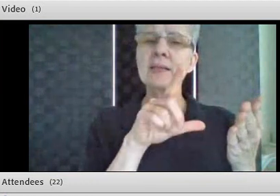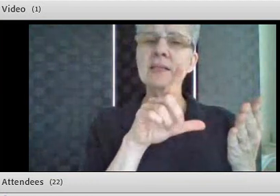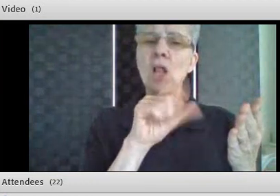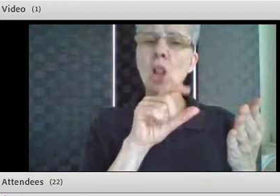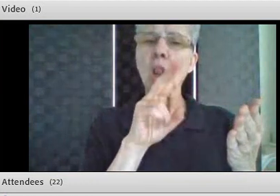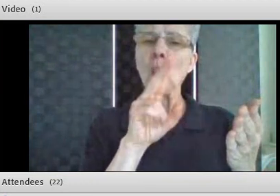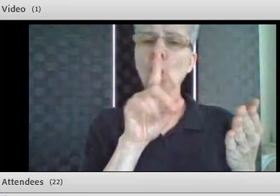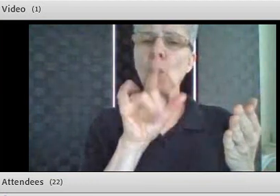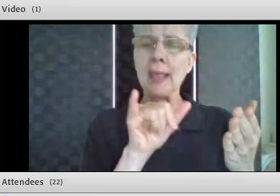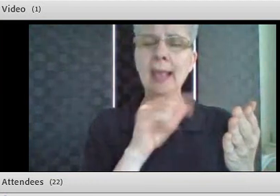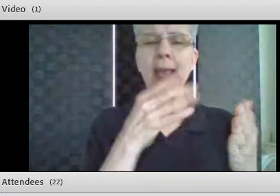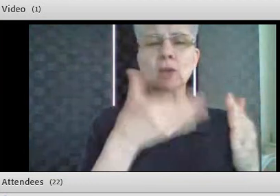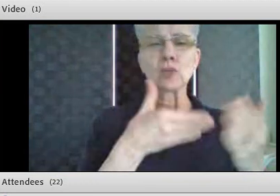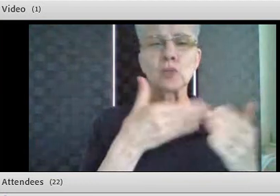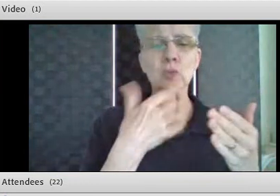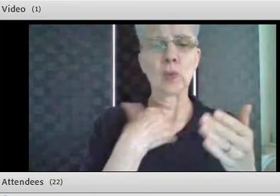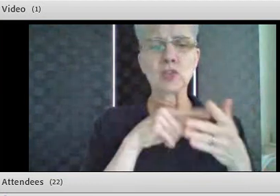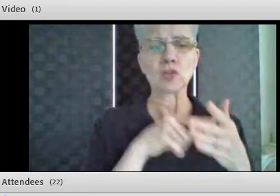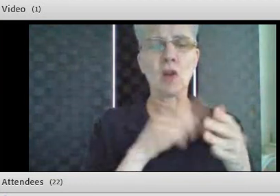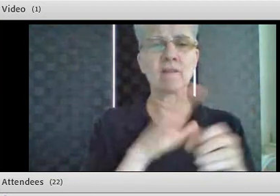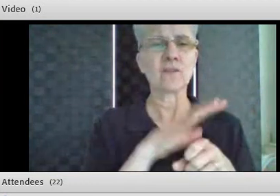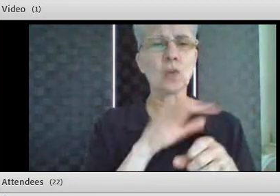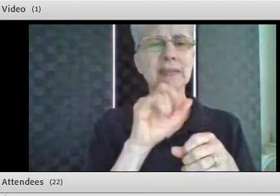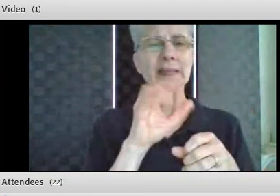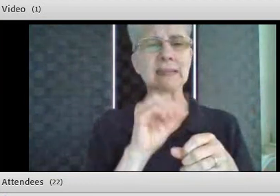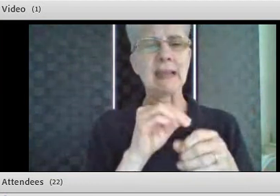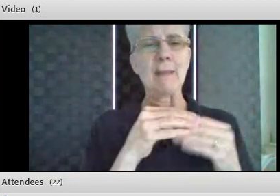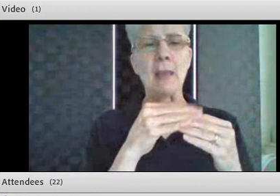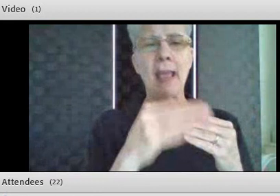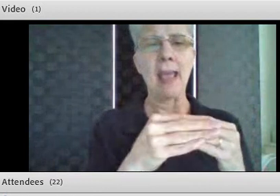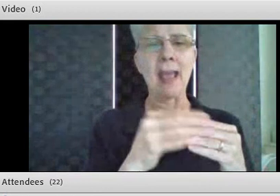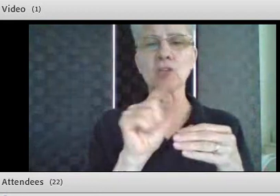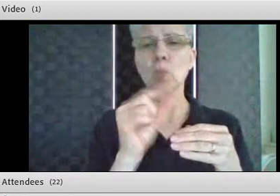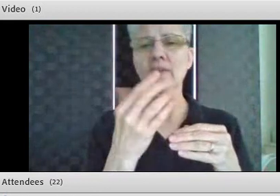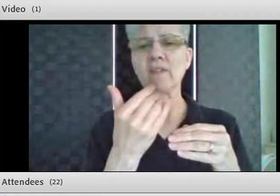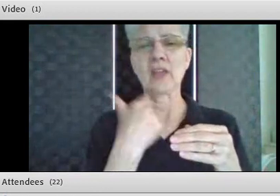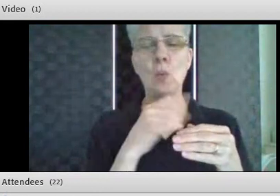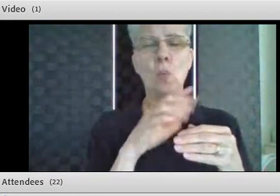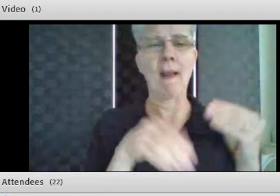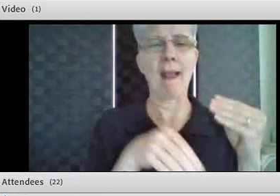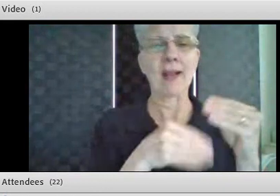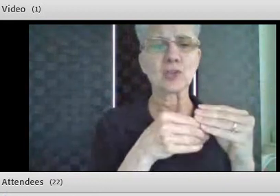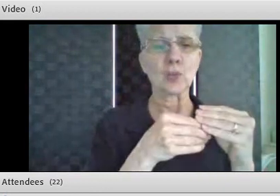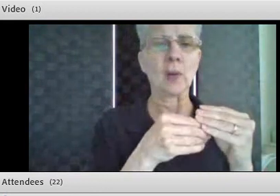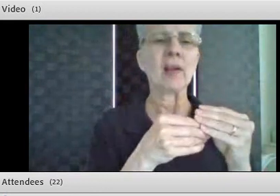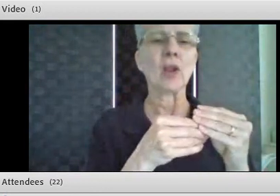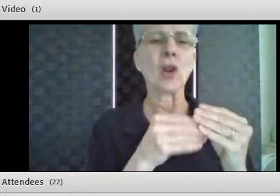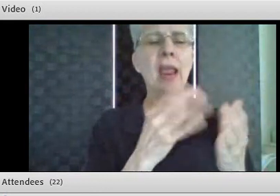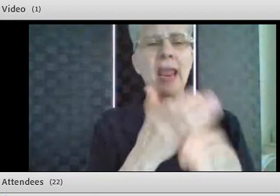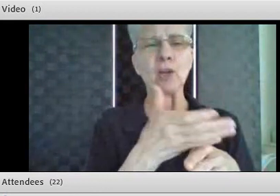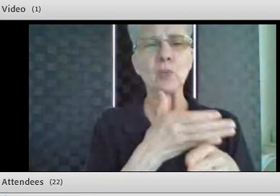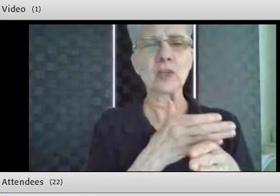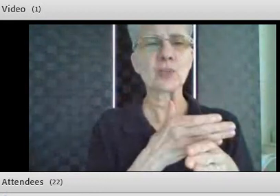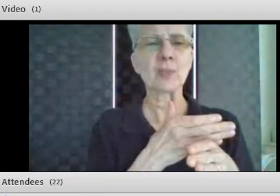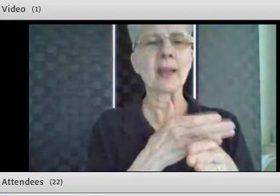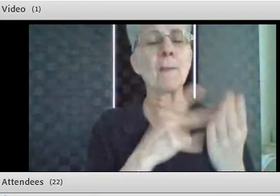we started Full S.T.E.A.M. Ahead in 2015, and we are an extracurricular enrichment program focused on the arts and sciences.